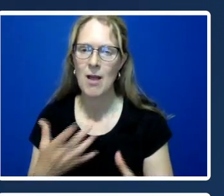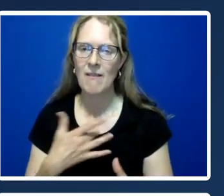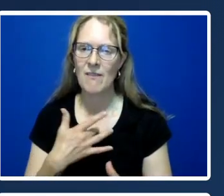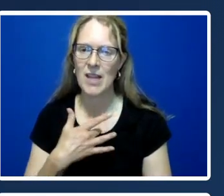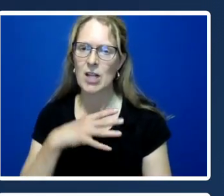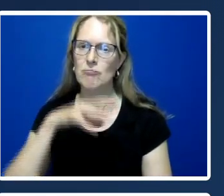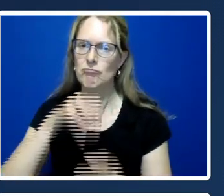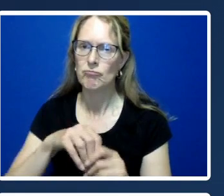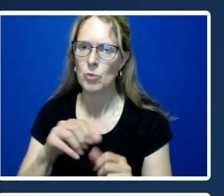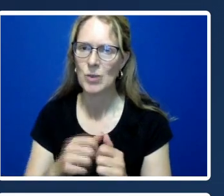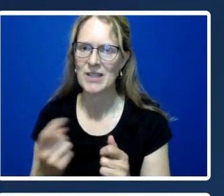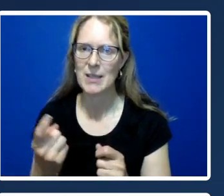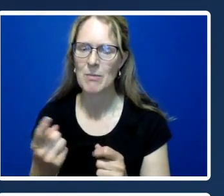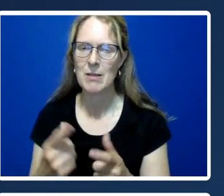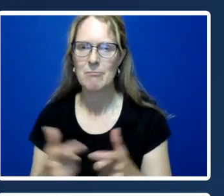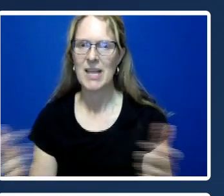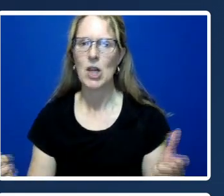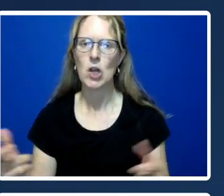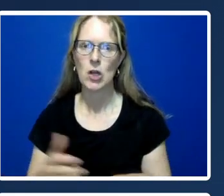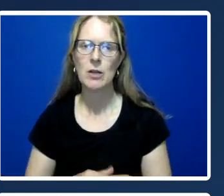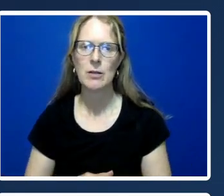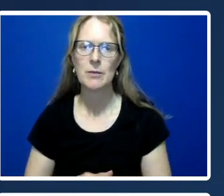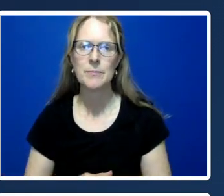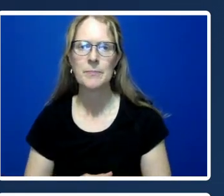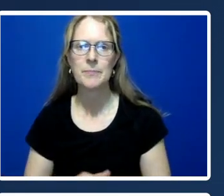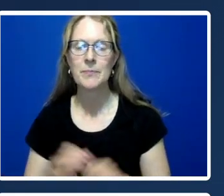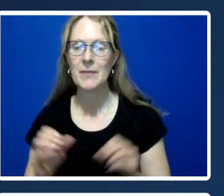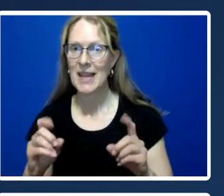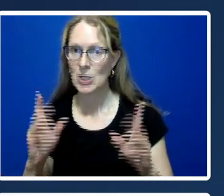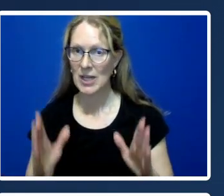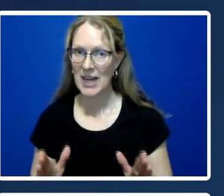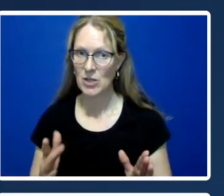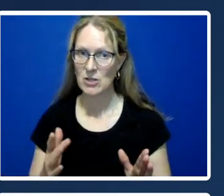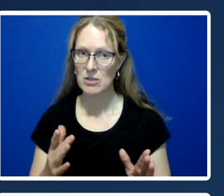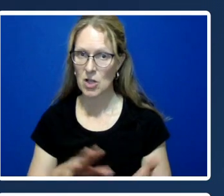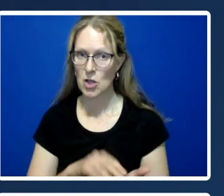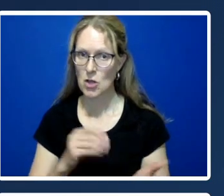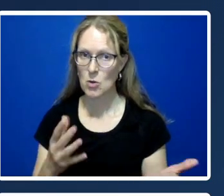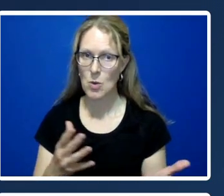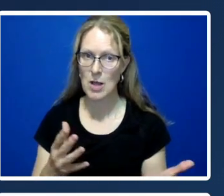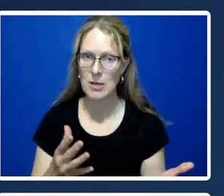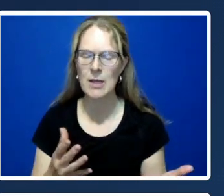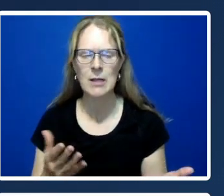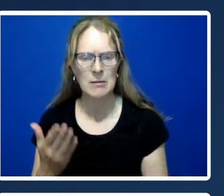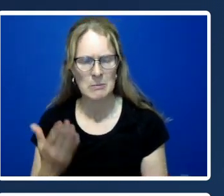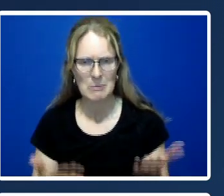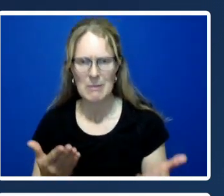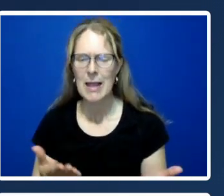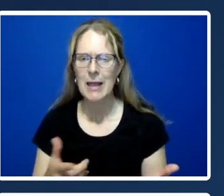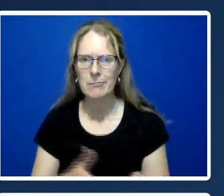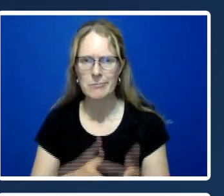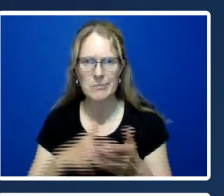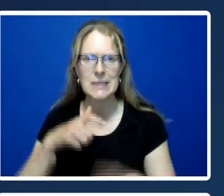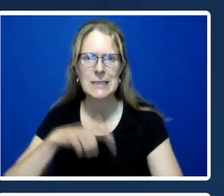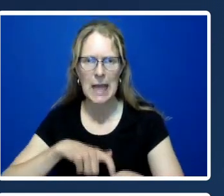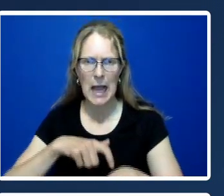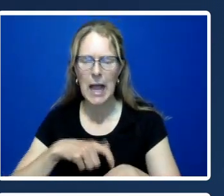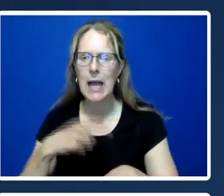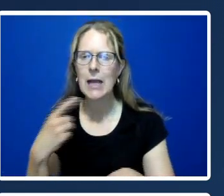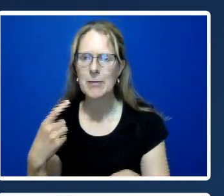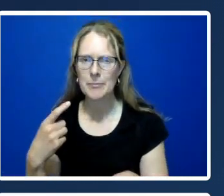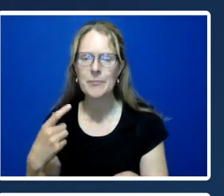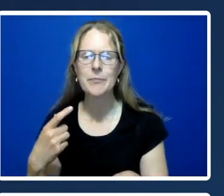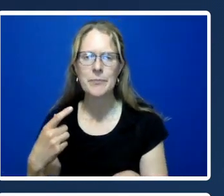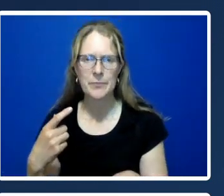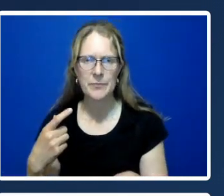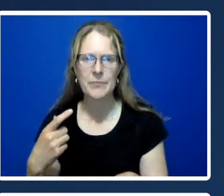Our educators found that it can take time to get a program like this into the curriculum. Obviously,